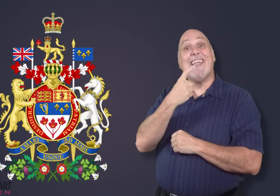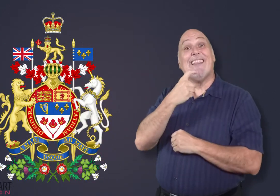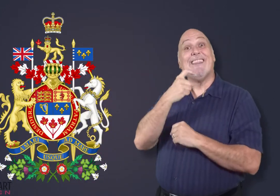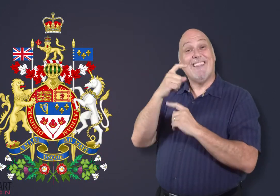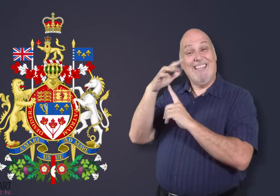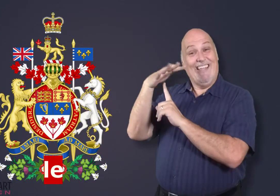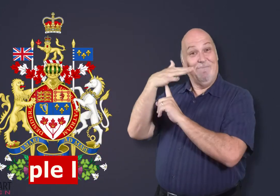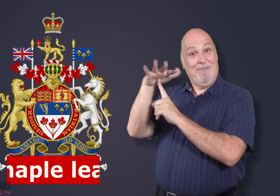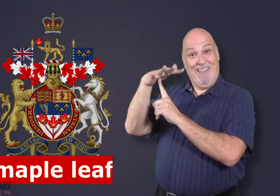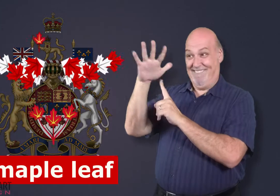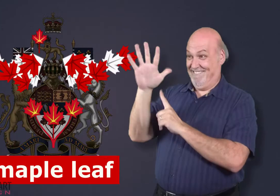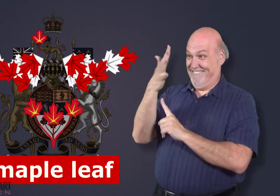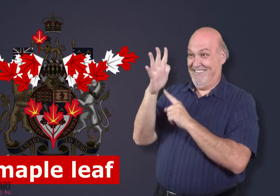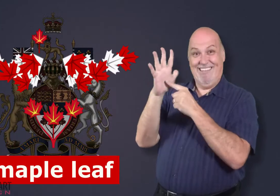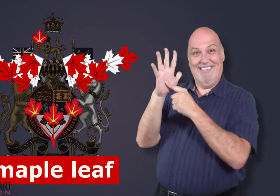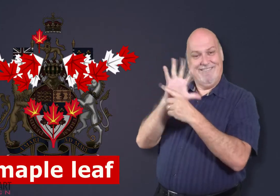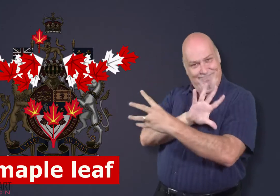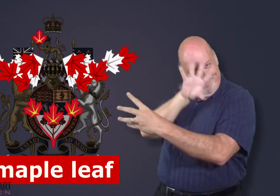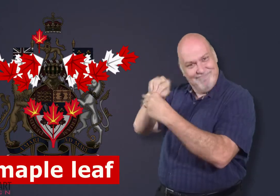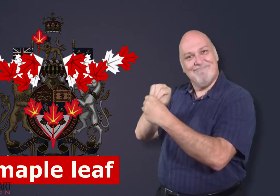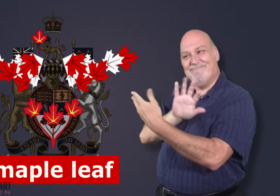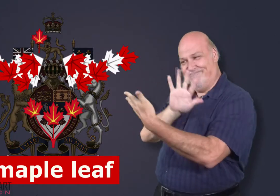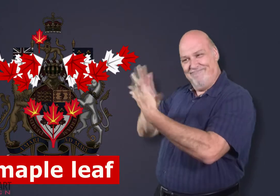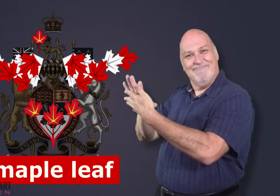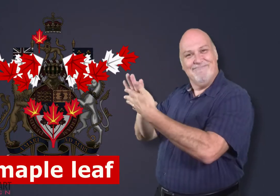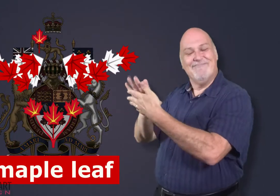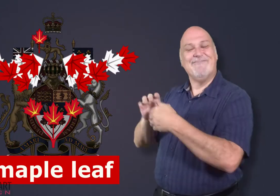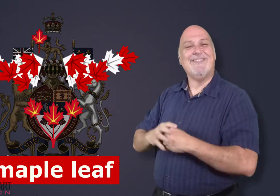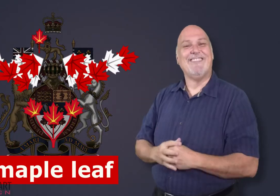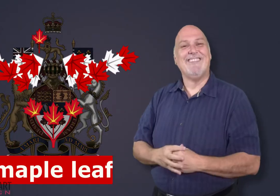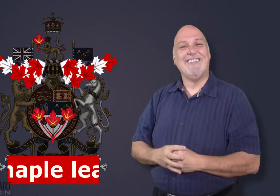The maple leaf is also on the coat of arms.